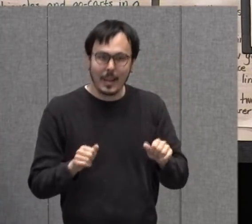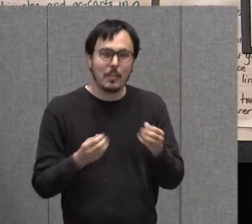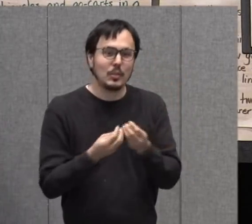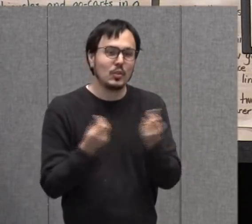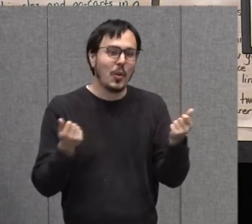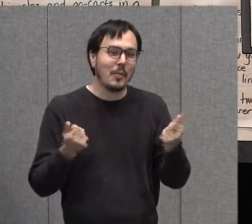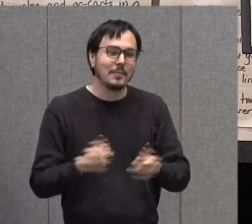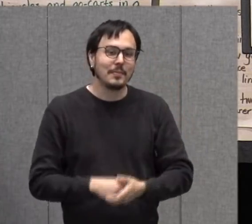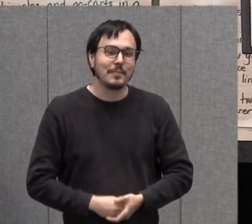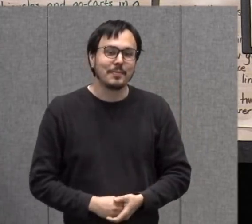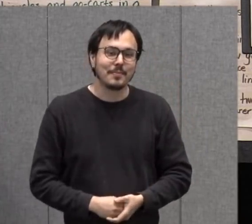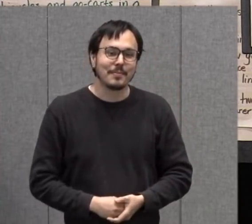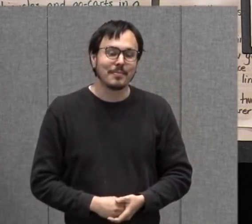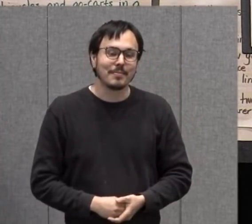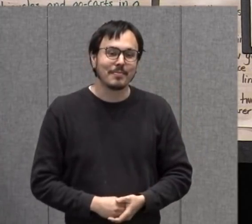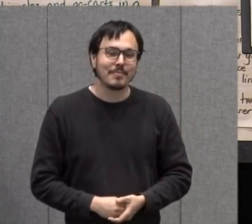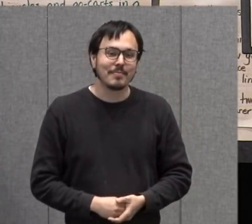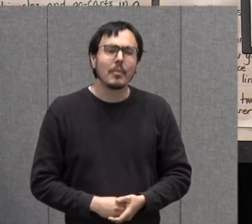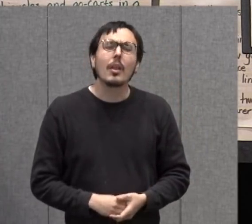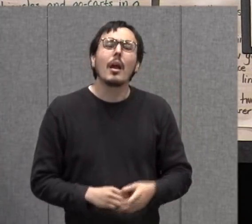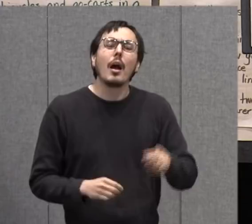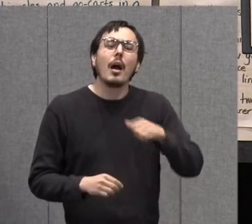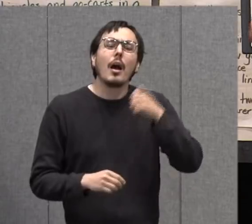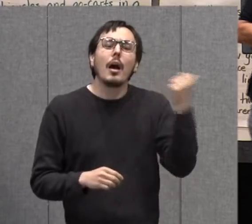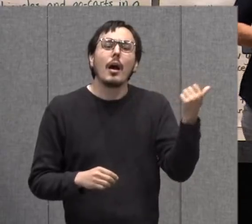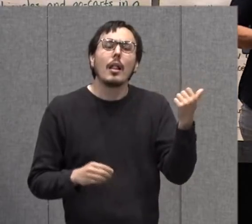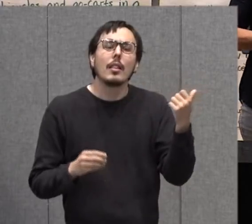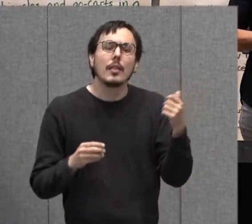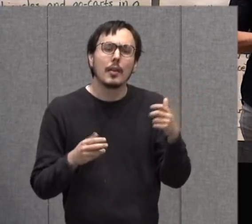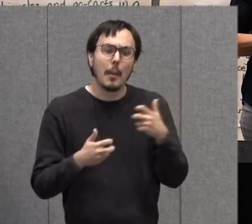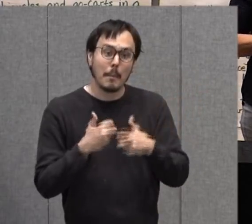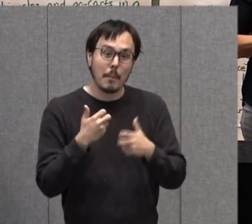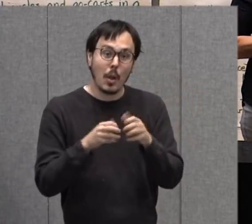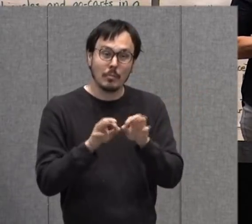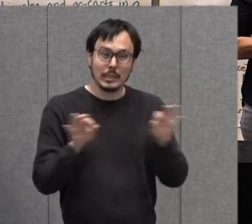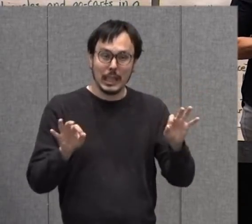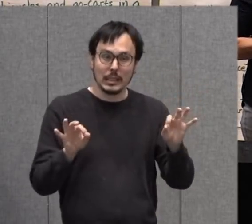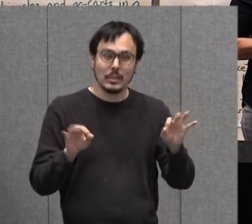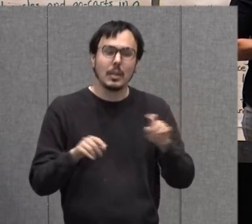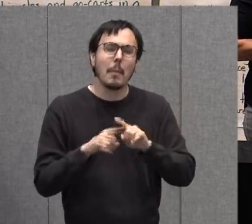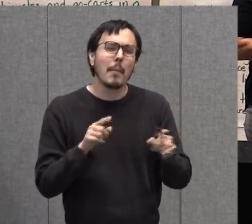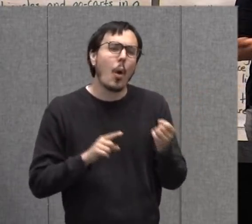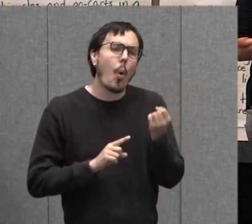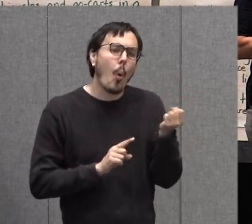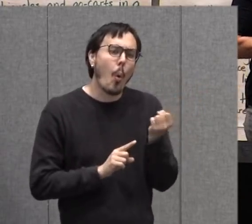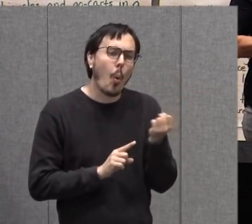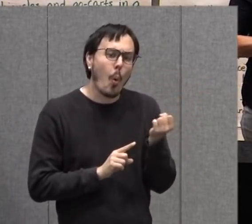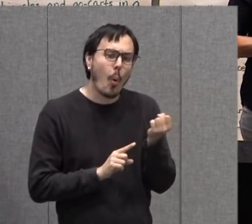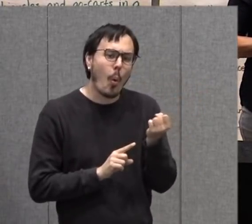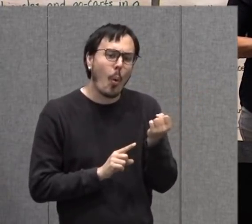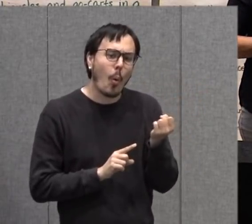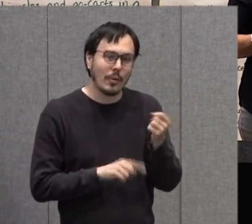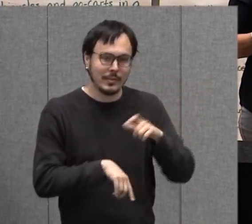And I had another problem for you today but I think that we are actually going to run out of time